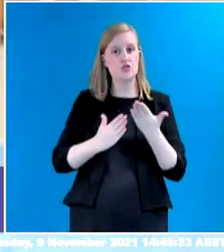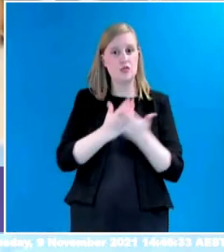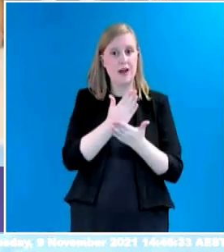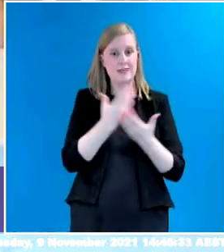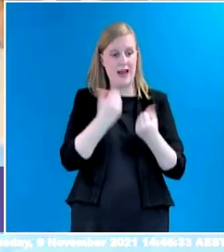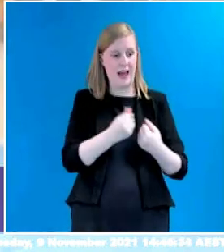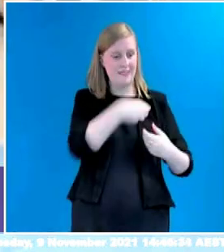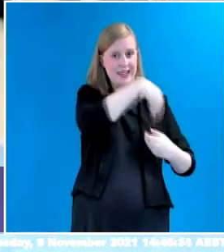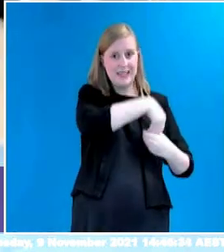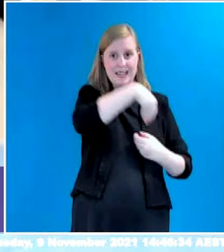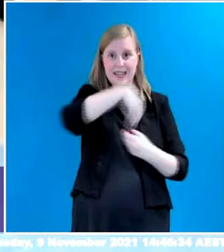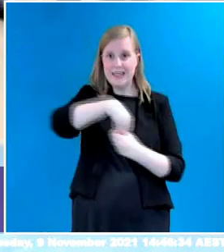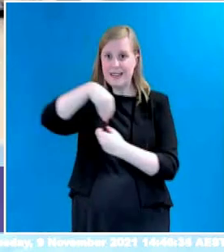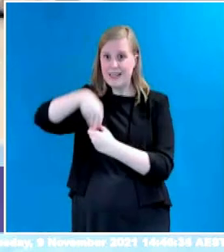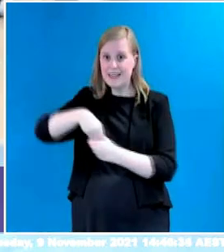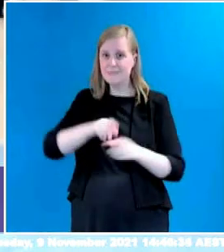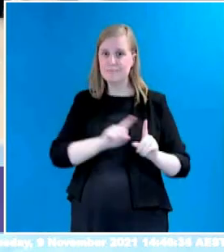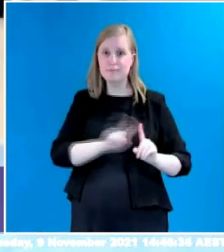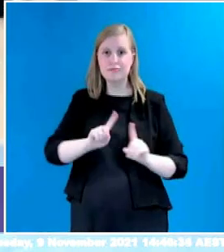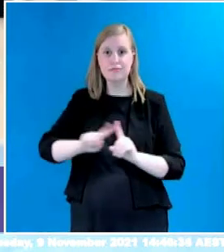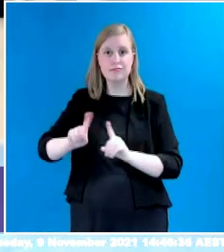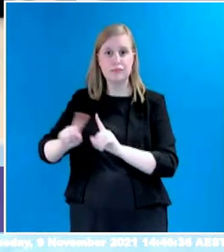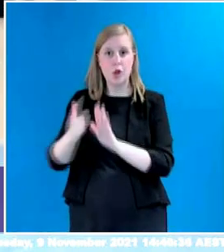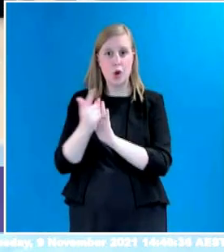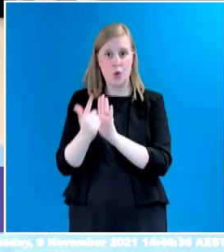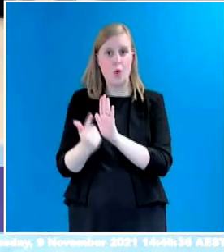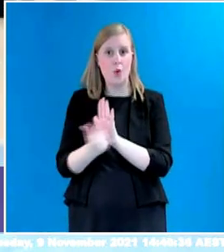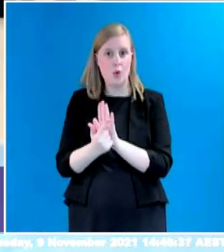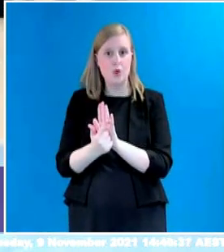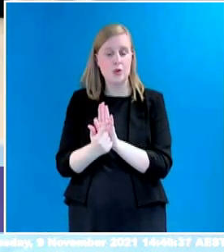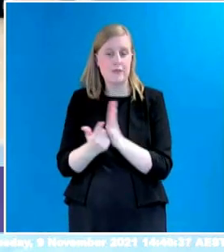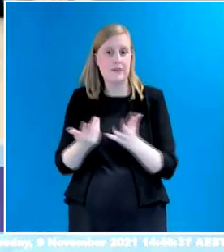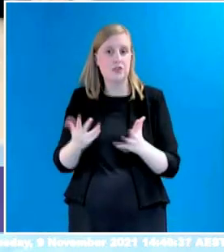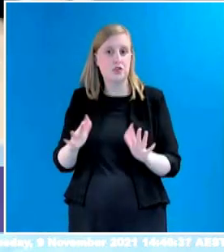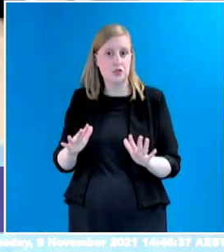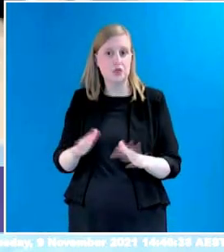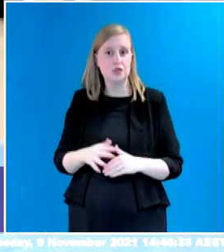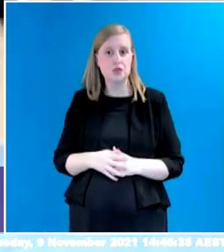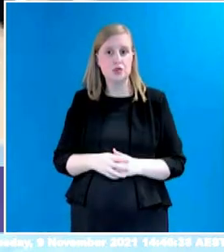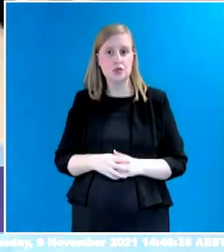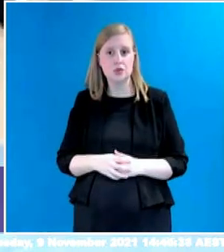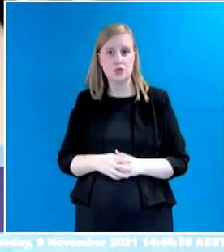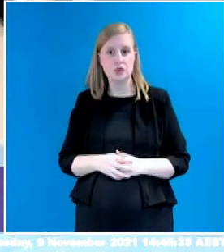of legislation and they would be in criminal law, for